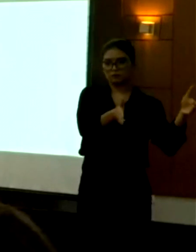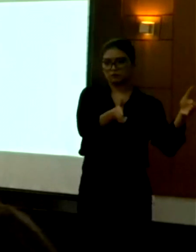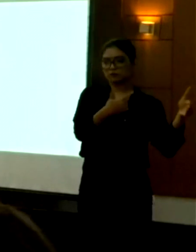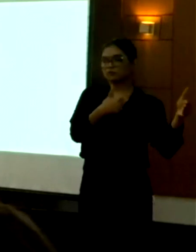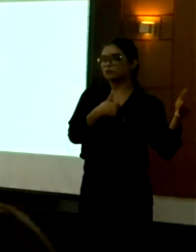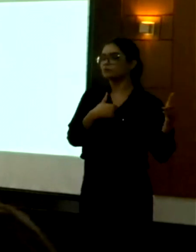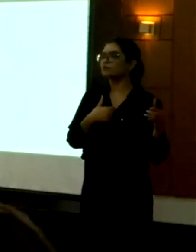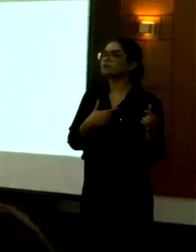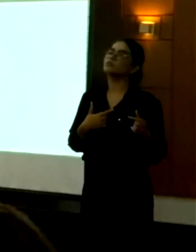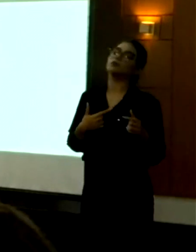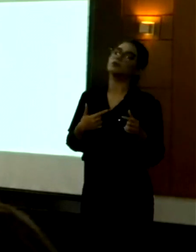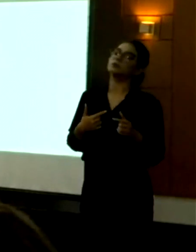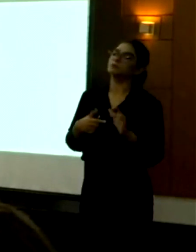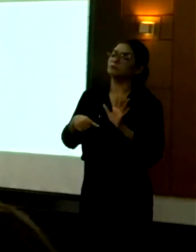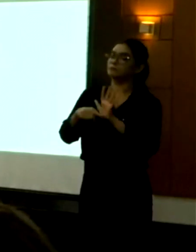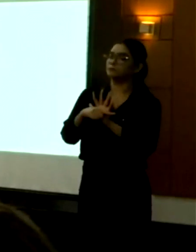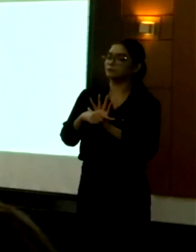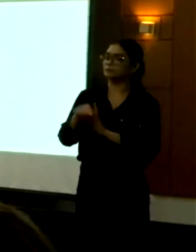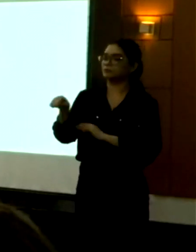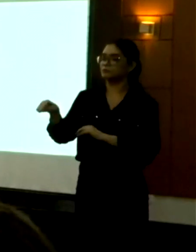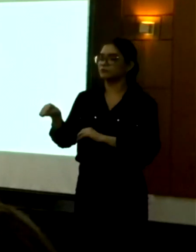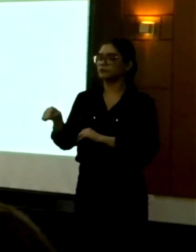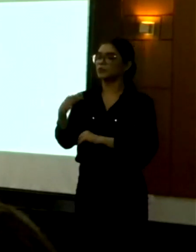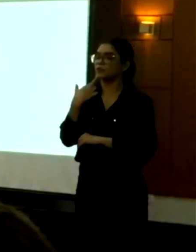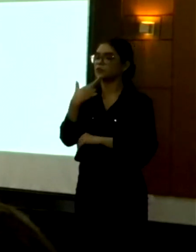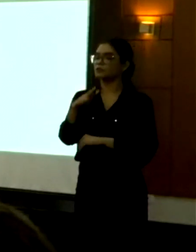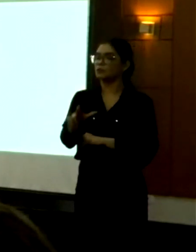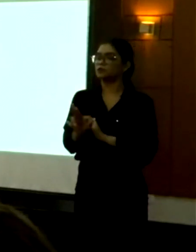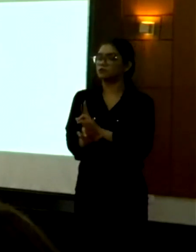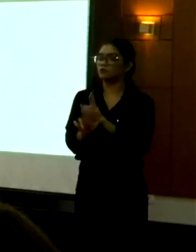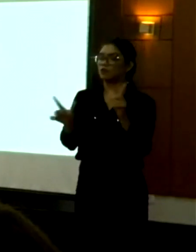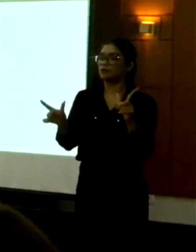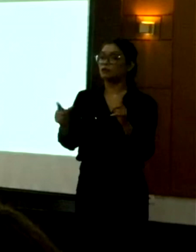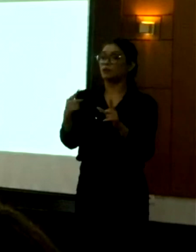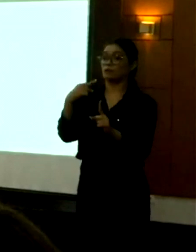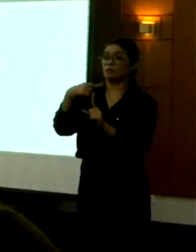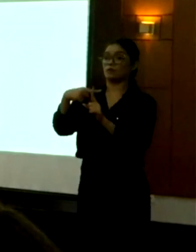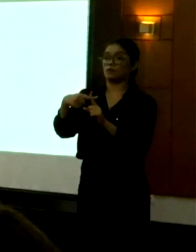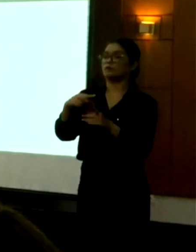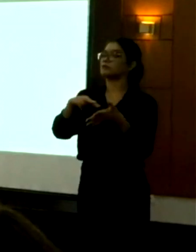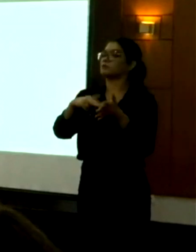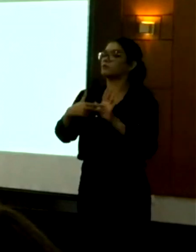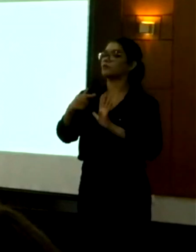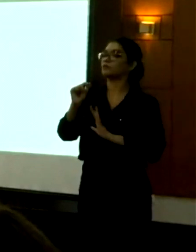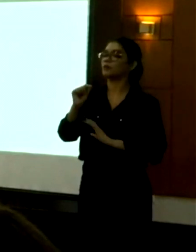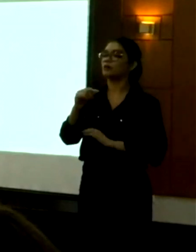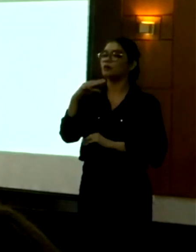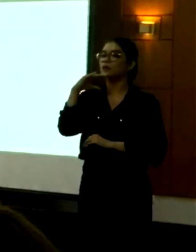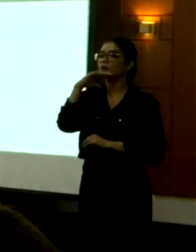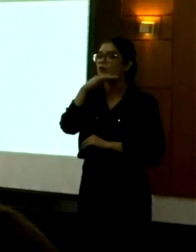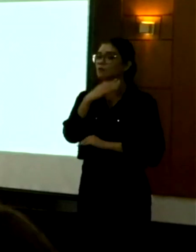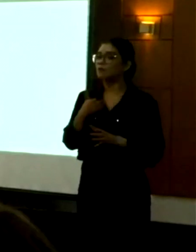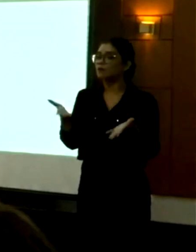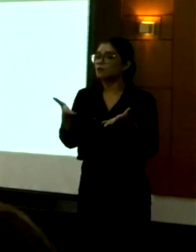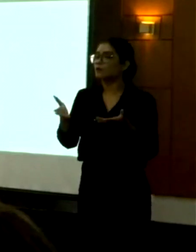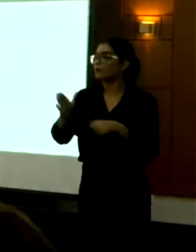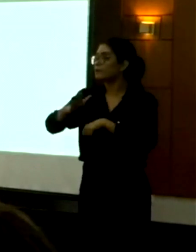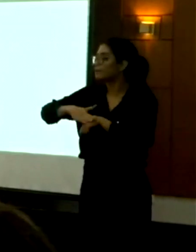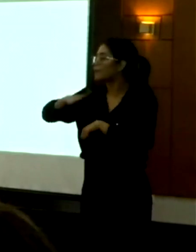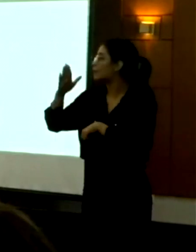so the result of this difference here if it is positive means that the current climate is much warmer look at the map look at the colors on the map,